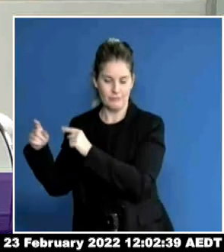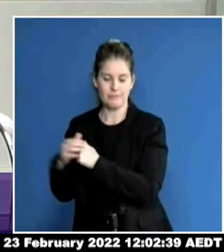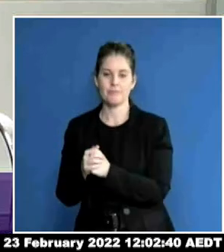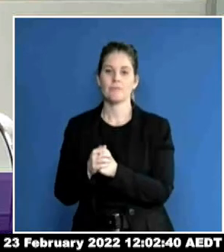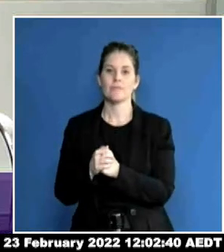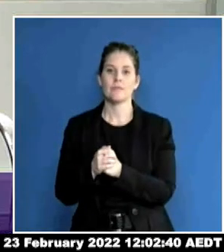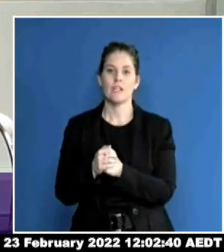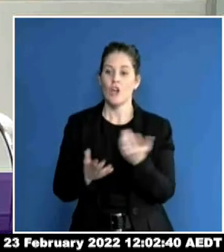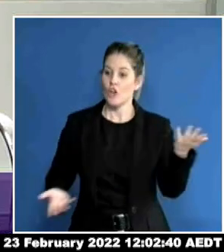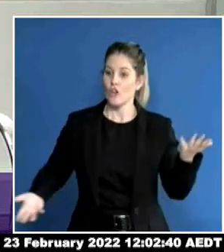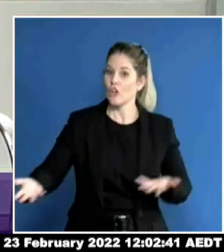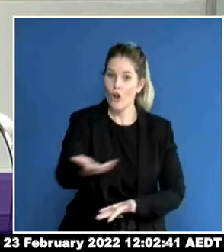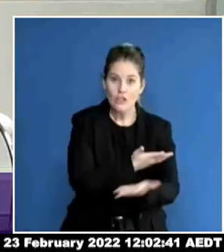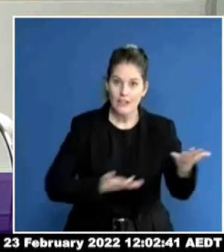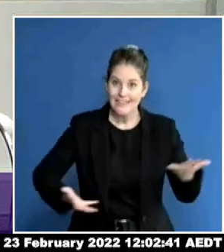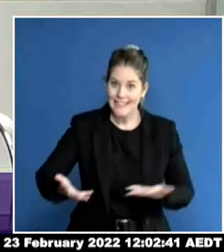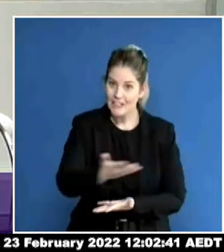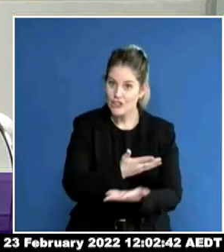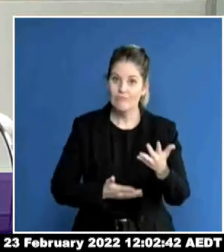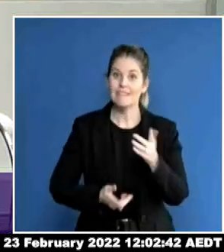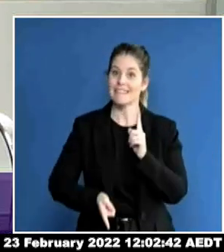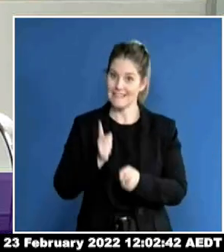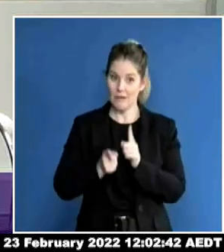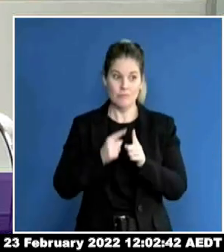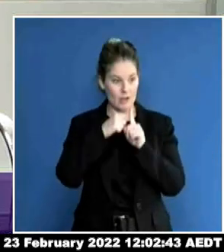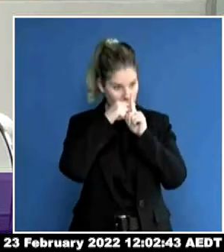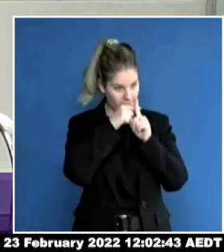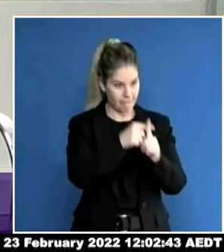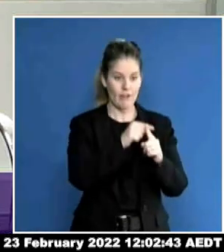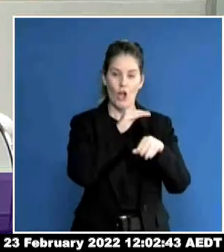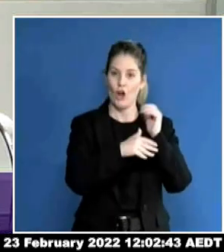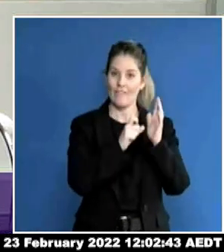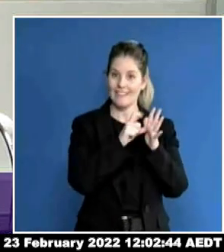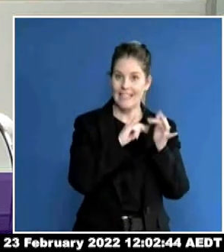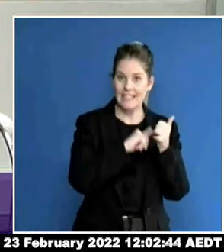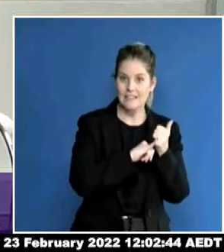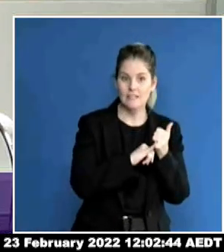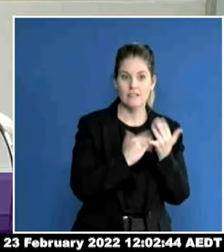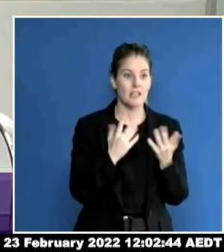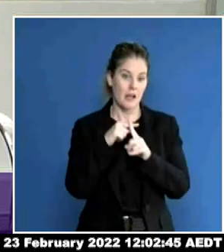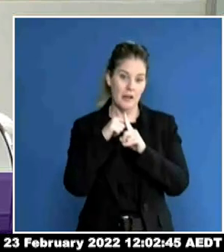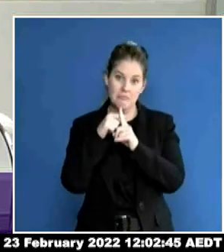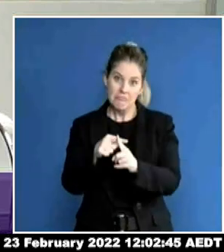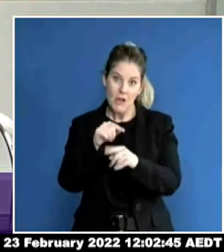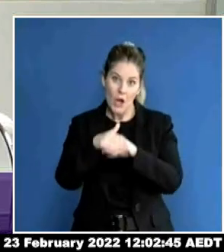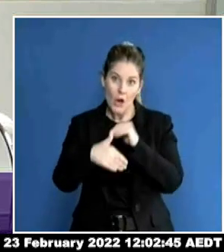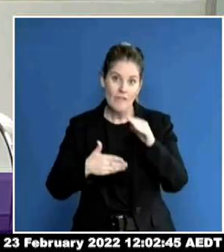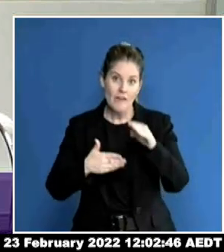Sometimes they are focused on employment. Sometimes they are very broad and so a DES will appear in those conversations when